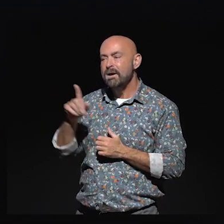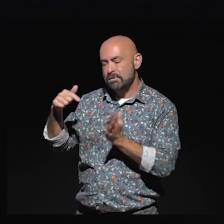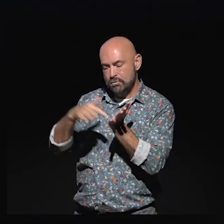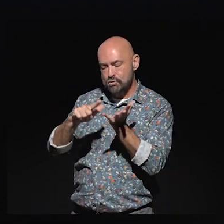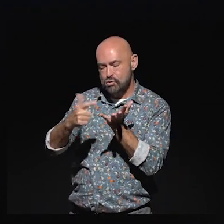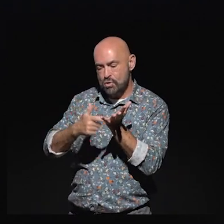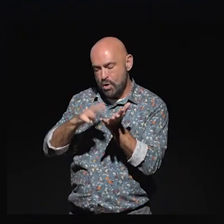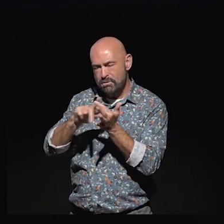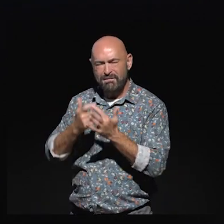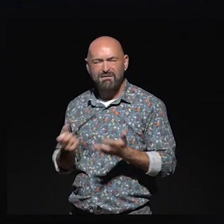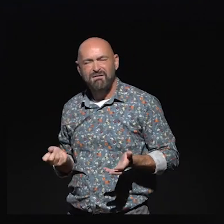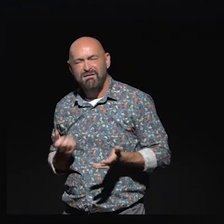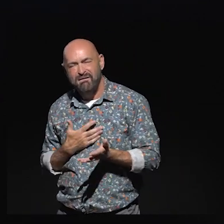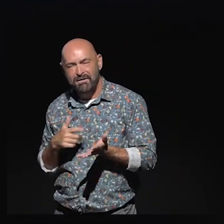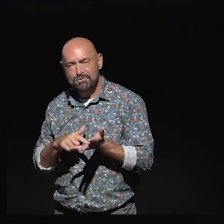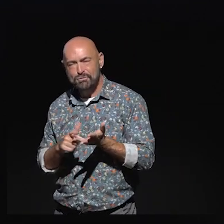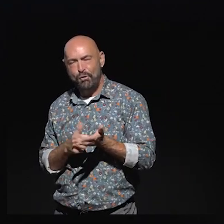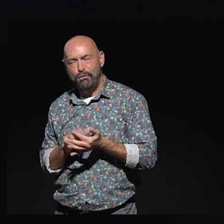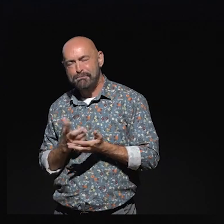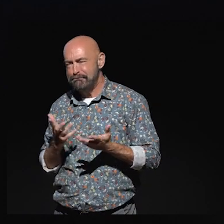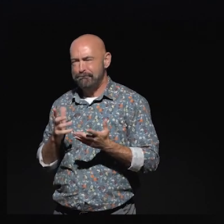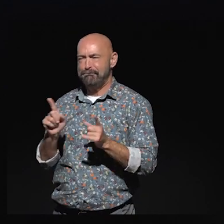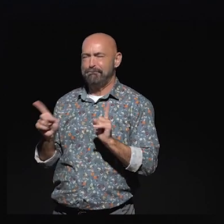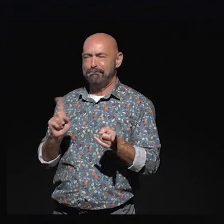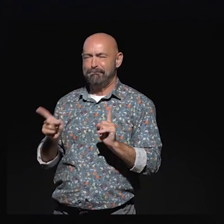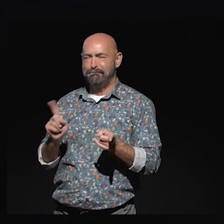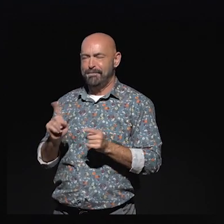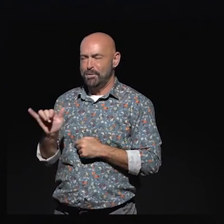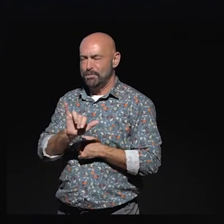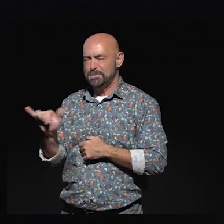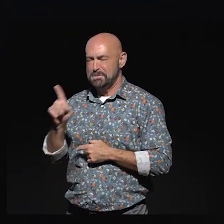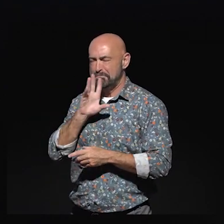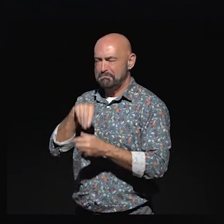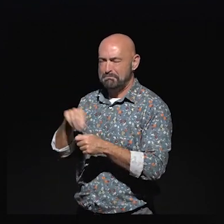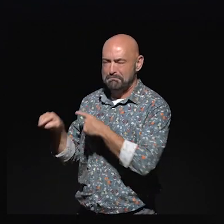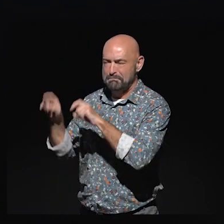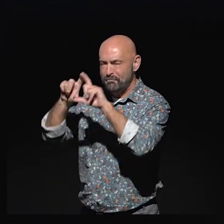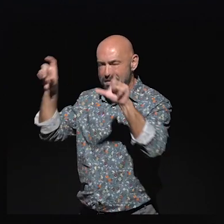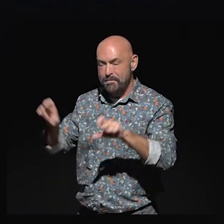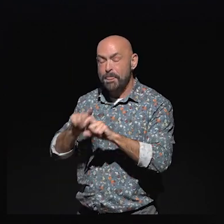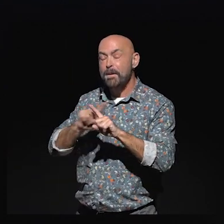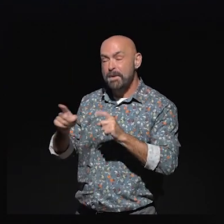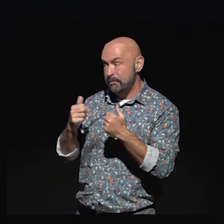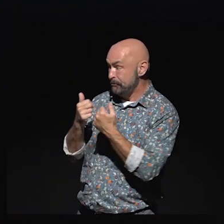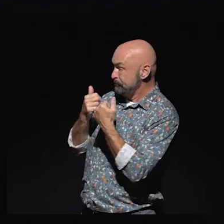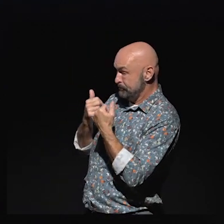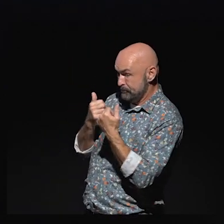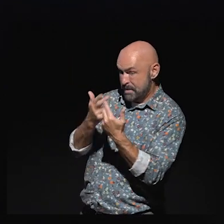I can't imagine what Turner would go with this. But, anyway, it was restored to this picture in 1970.